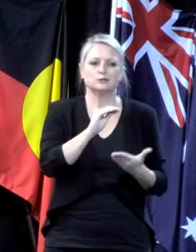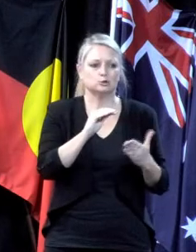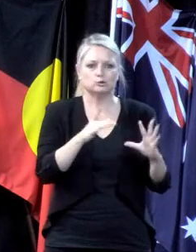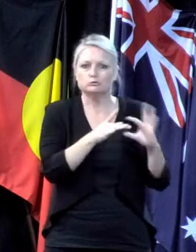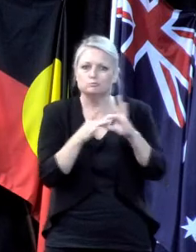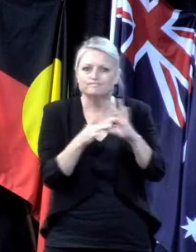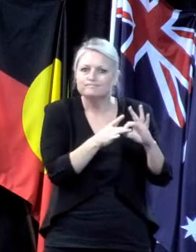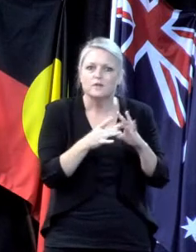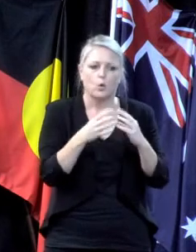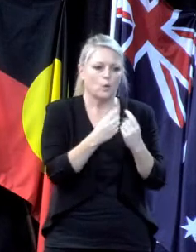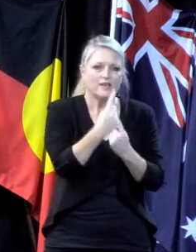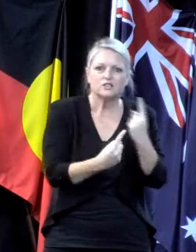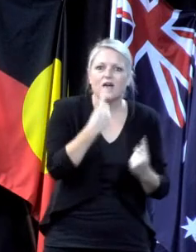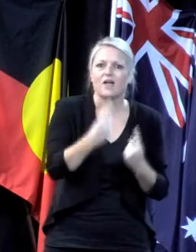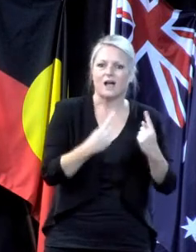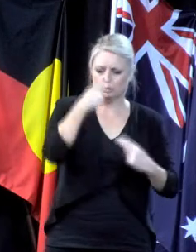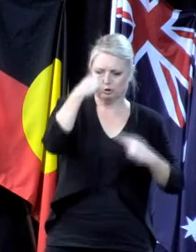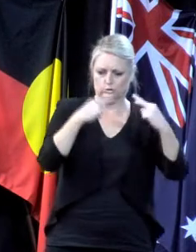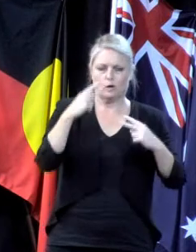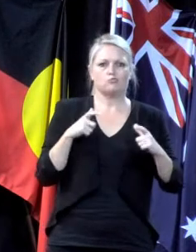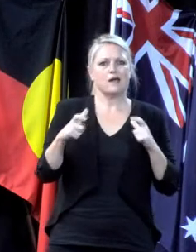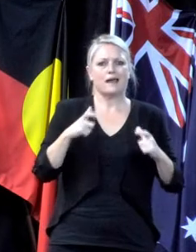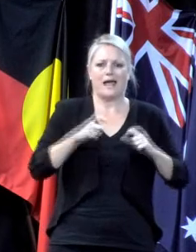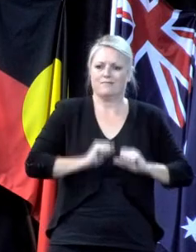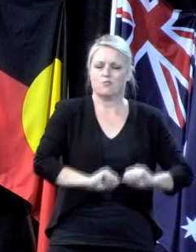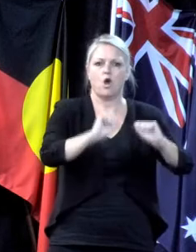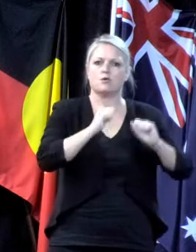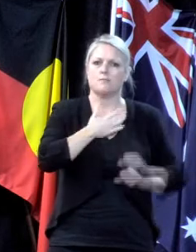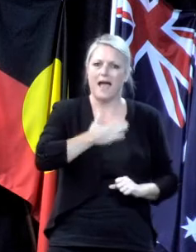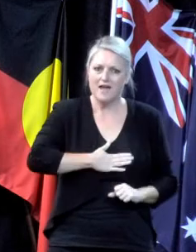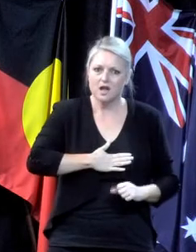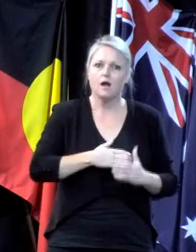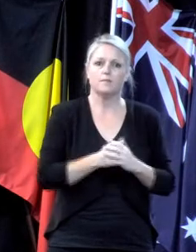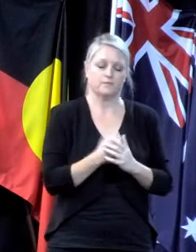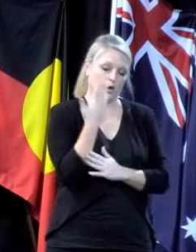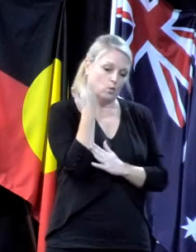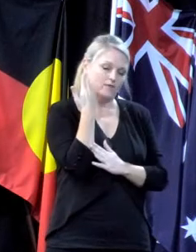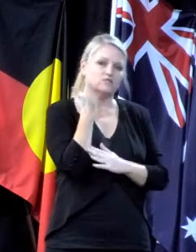We've just taken on board what's called the Berry Street educational model, which is trama-informed practice